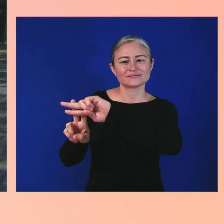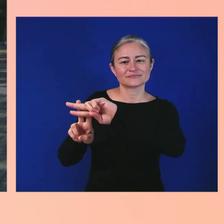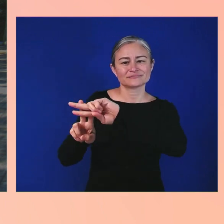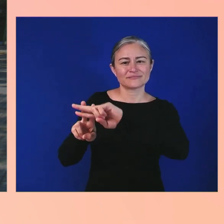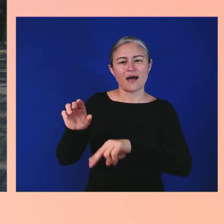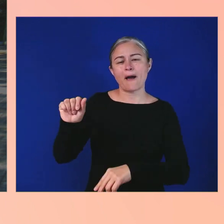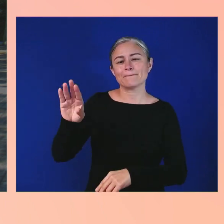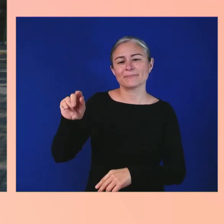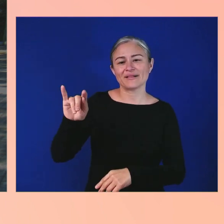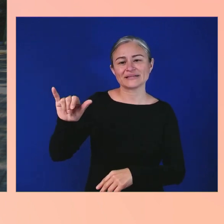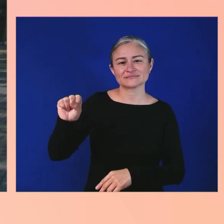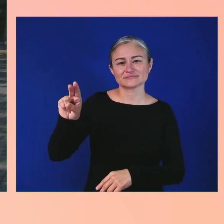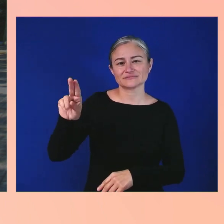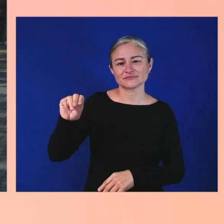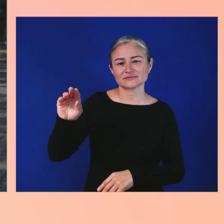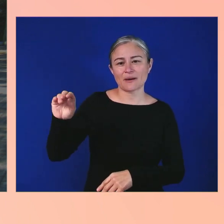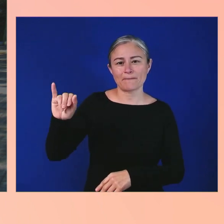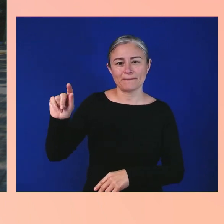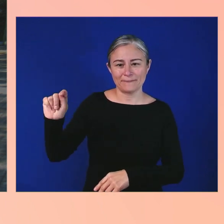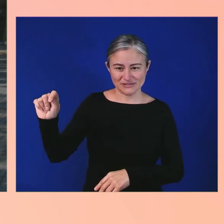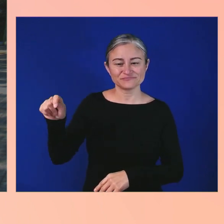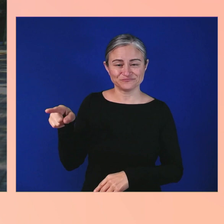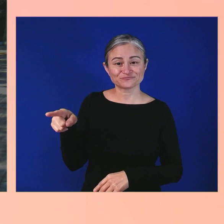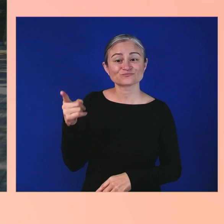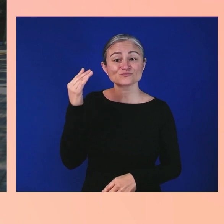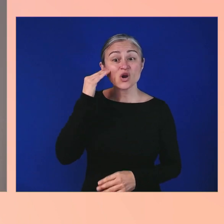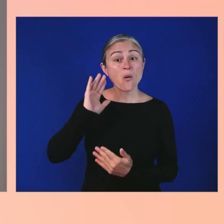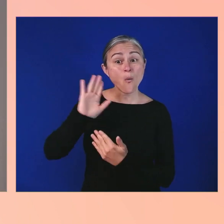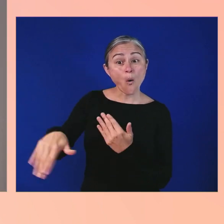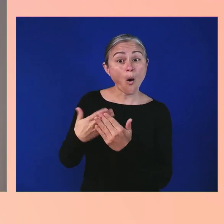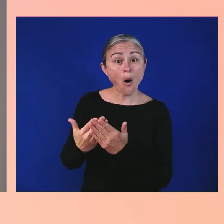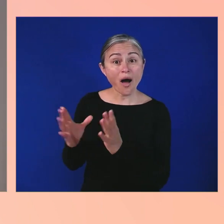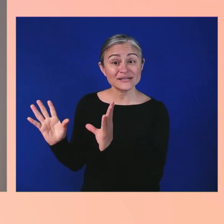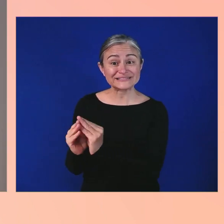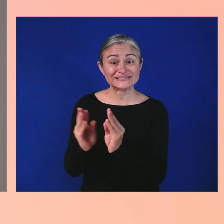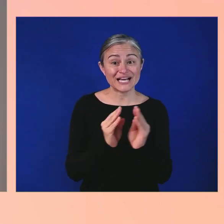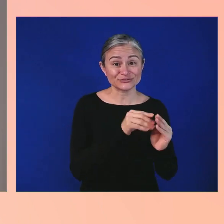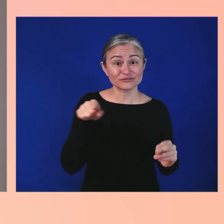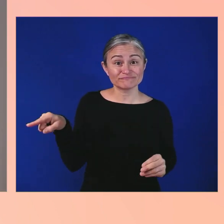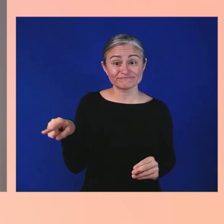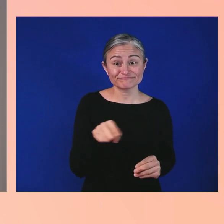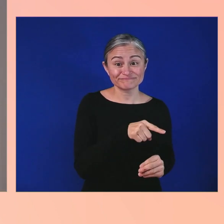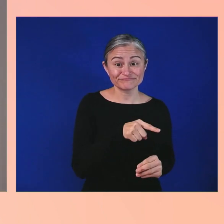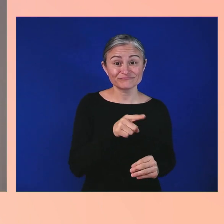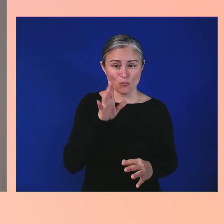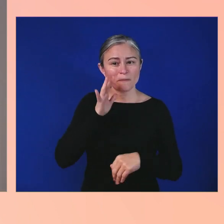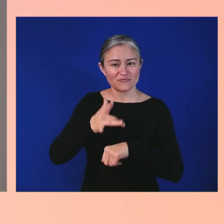available on-demand after today's event. So if you don't catch that one, really great break out and there are